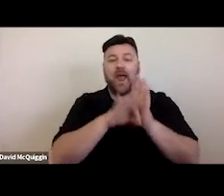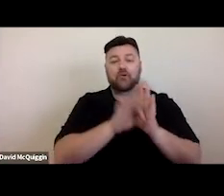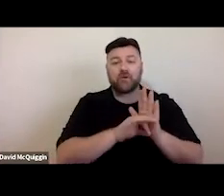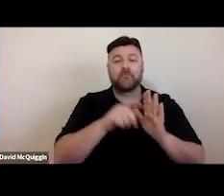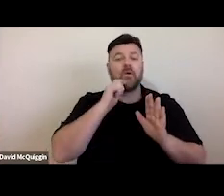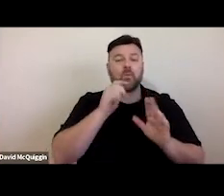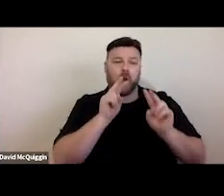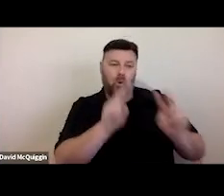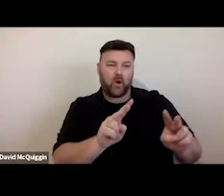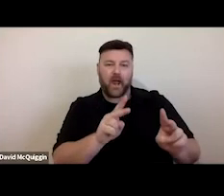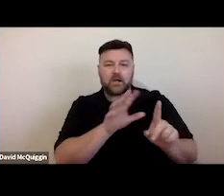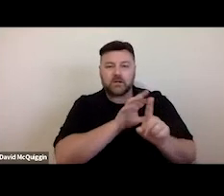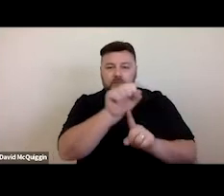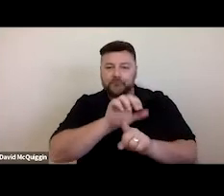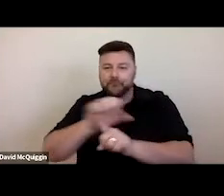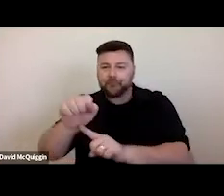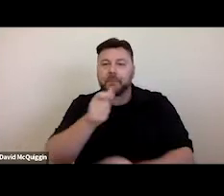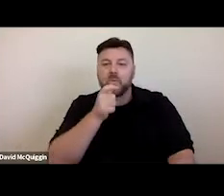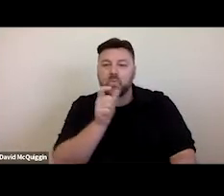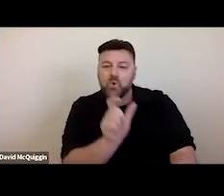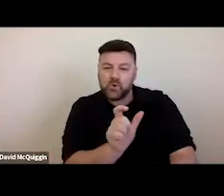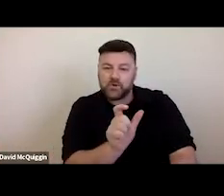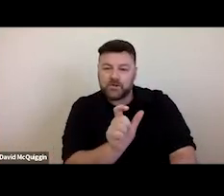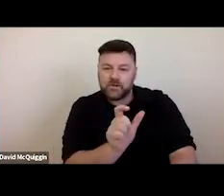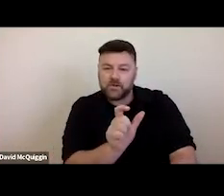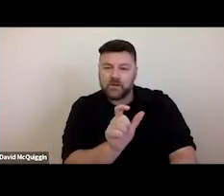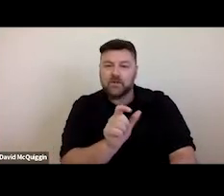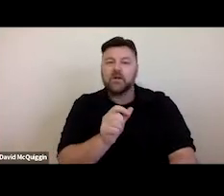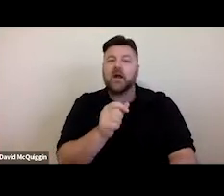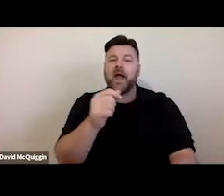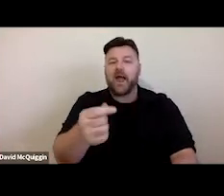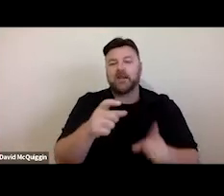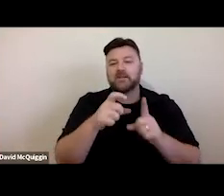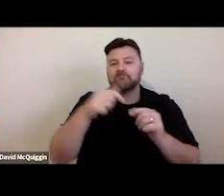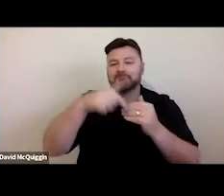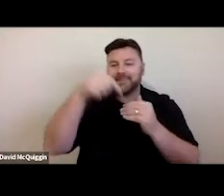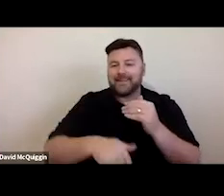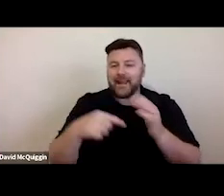clusters, Deep Text and Deep Face - Deep Text is not only behavioural